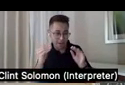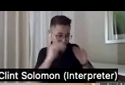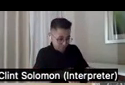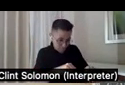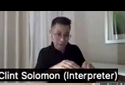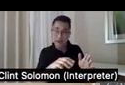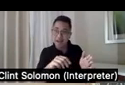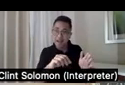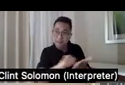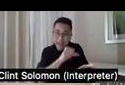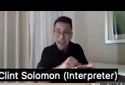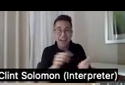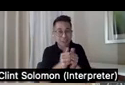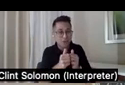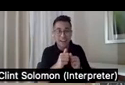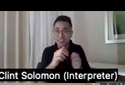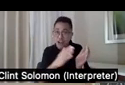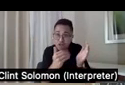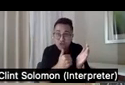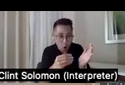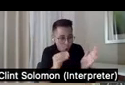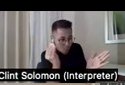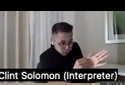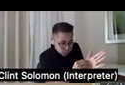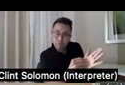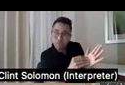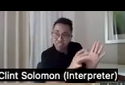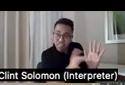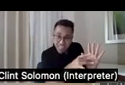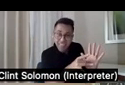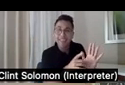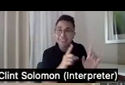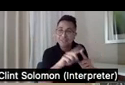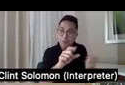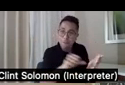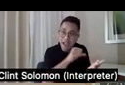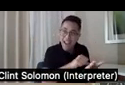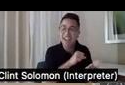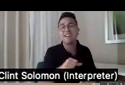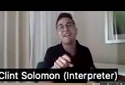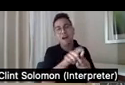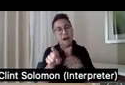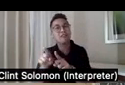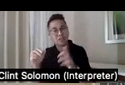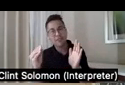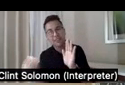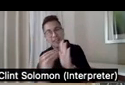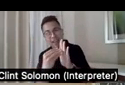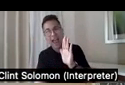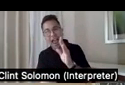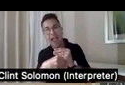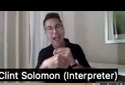and the bite of soap glued to a page and we had to have some straw and sometimes you do have to